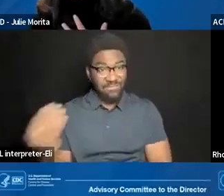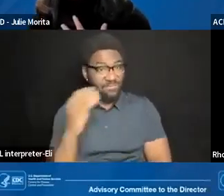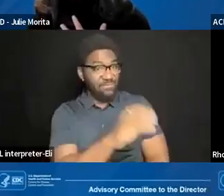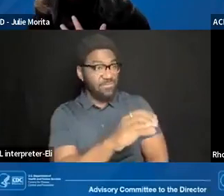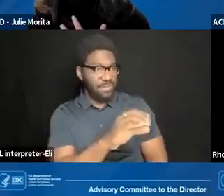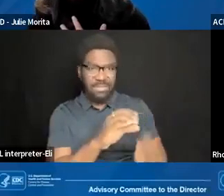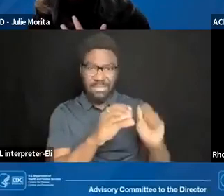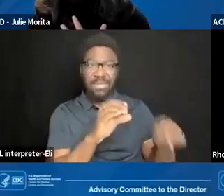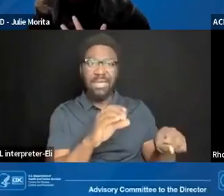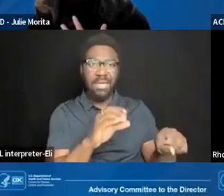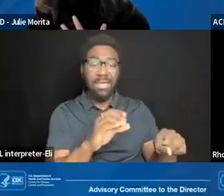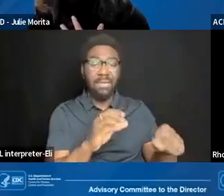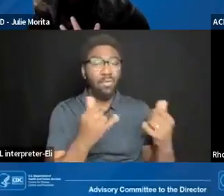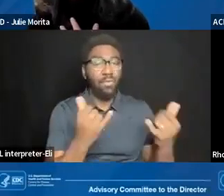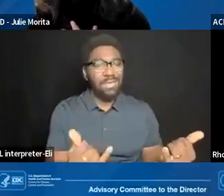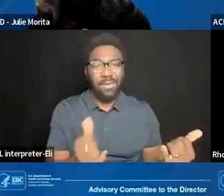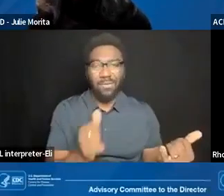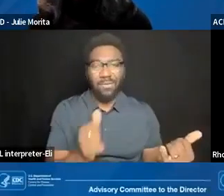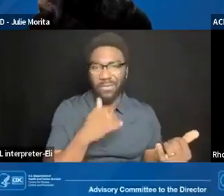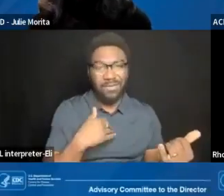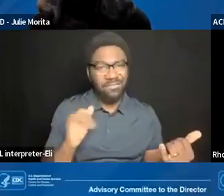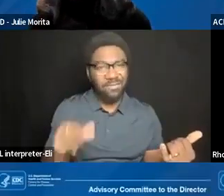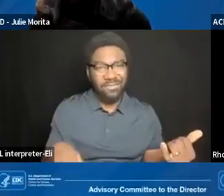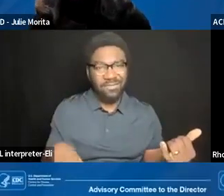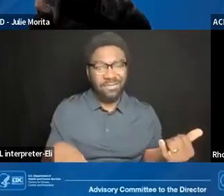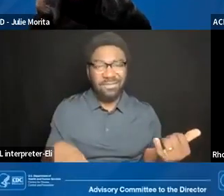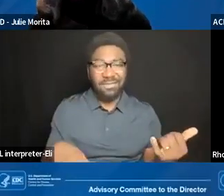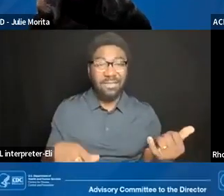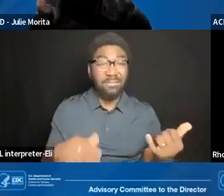don't have insight into that itself. And I don't know that that's our decision to make as much